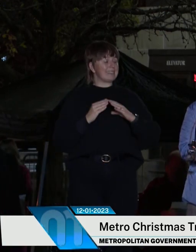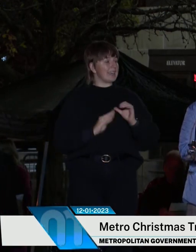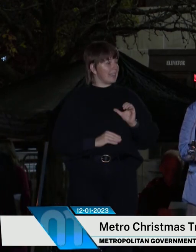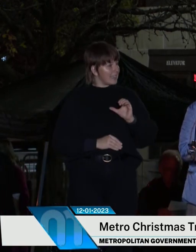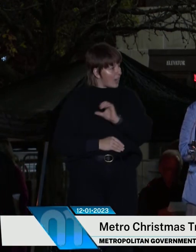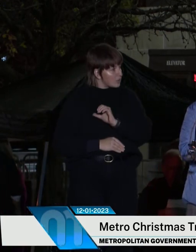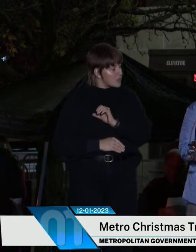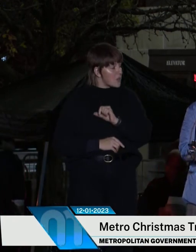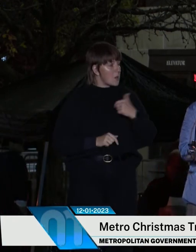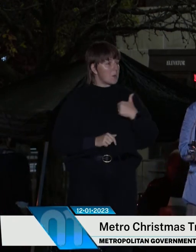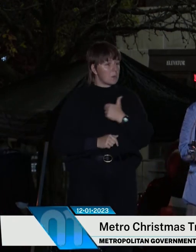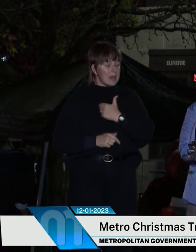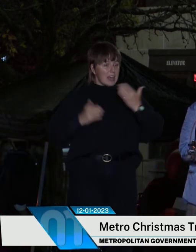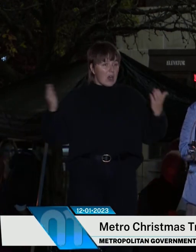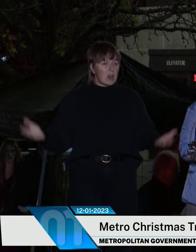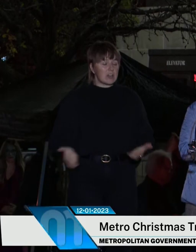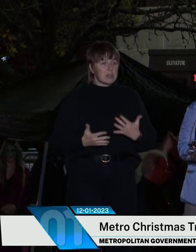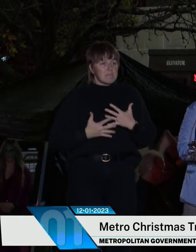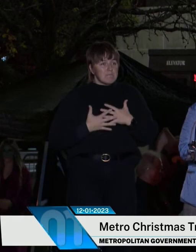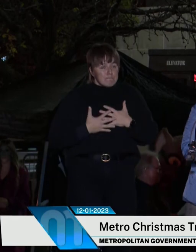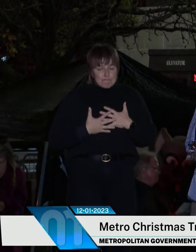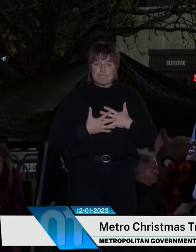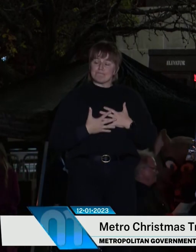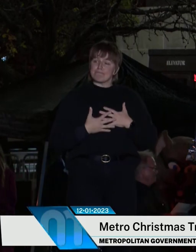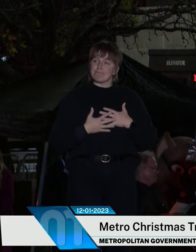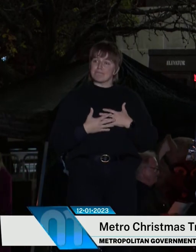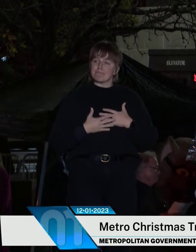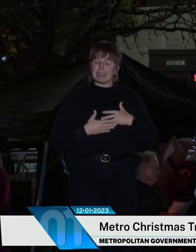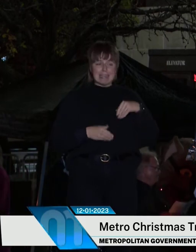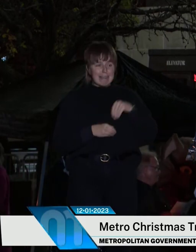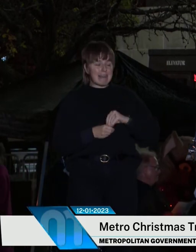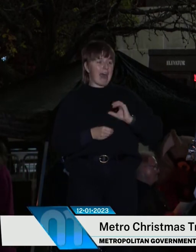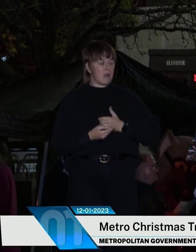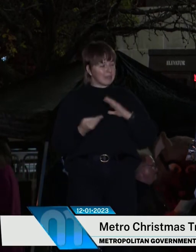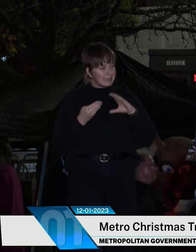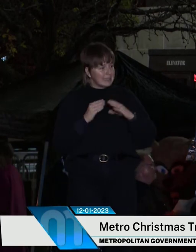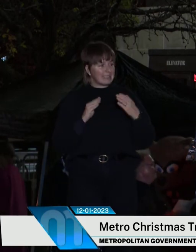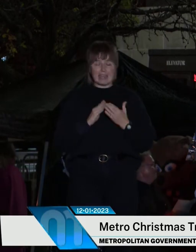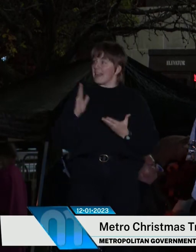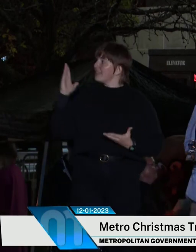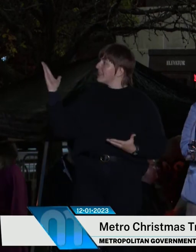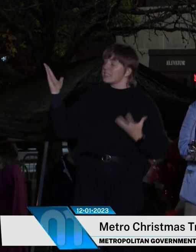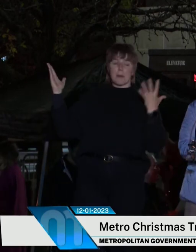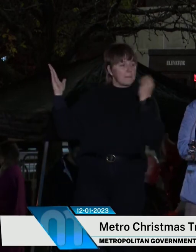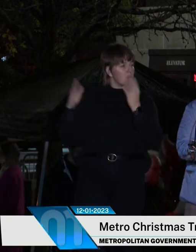REPRESENTING YOUR CITY COUNCIL. HERE WE ARE IN THE CIVIC HEART